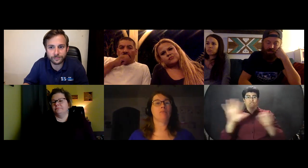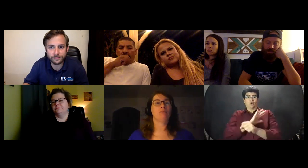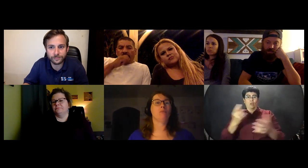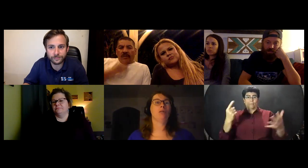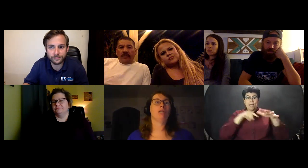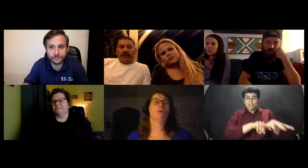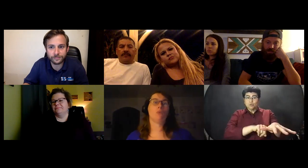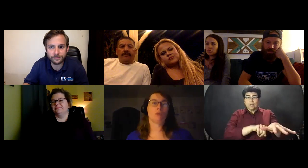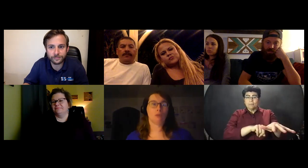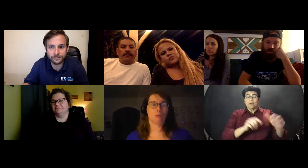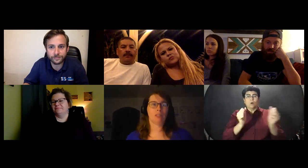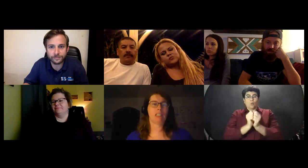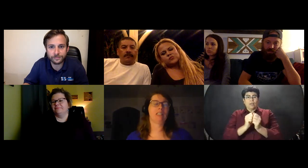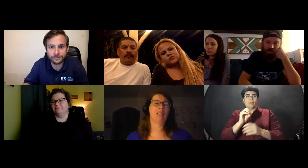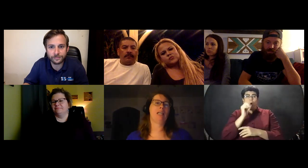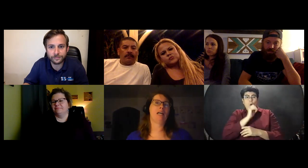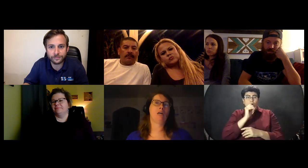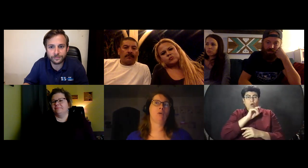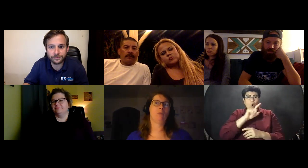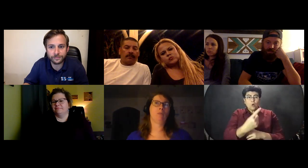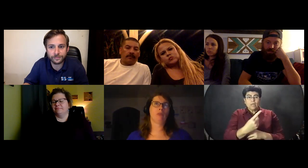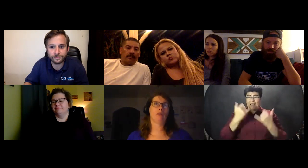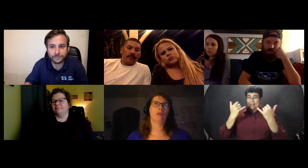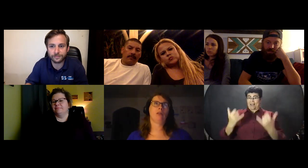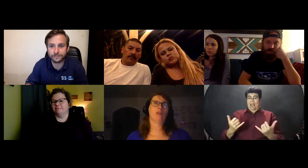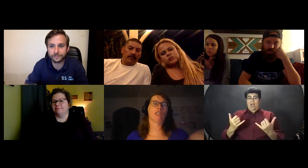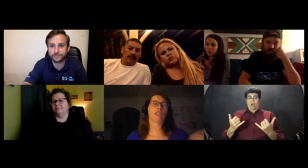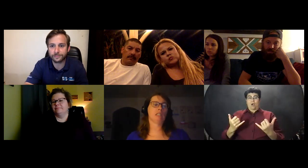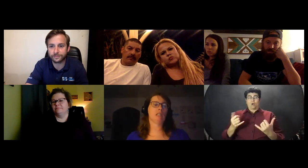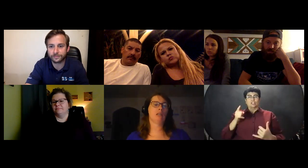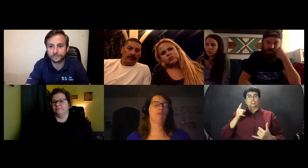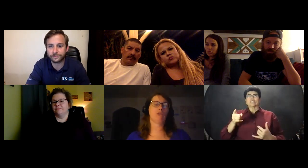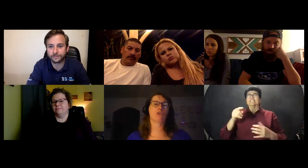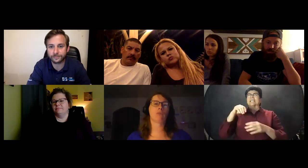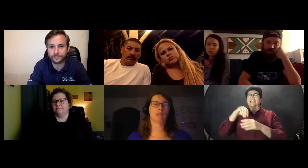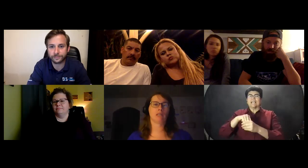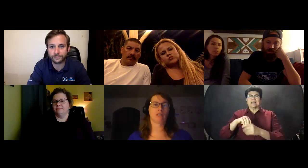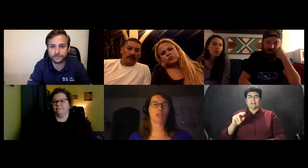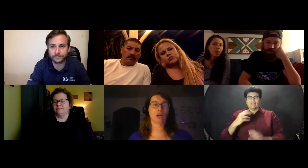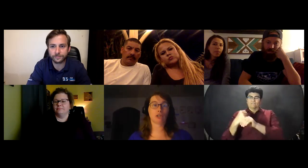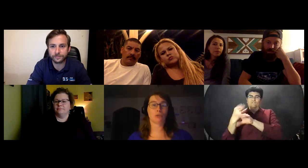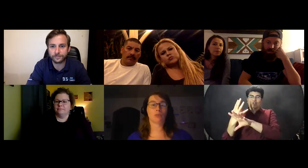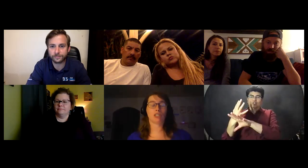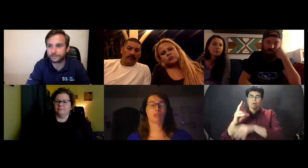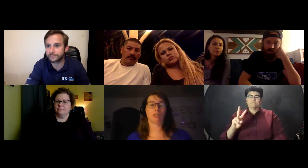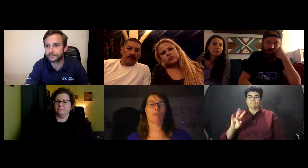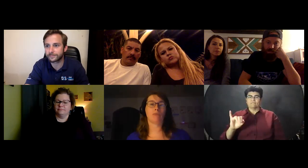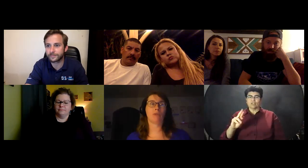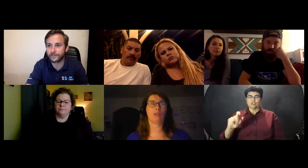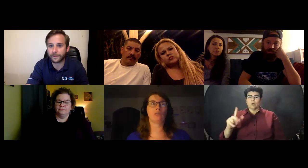with oral only and now she's in virtual public charter school